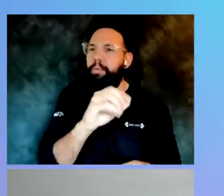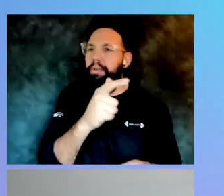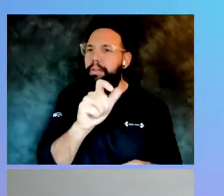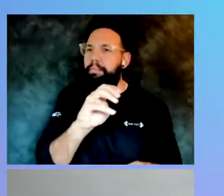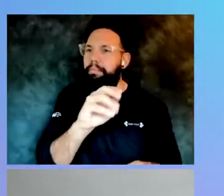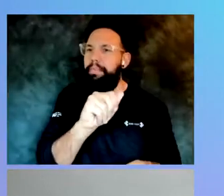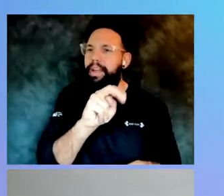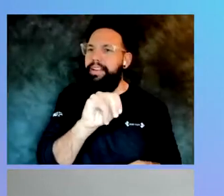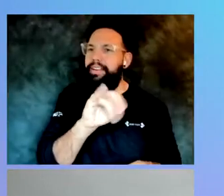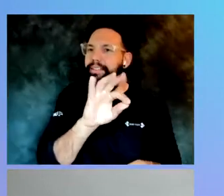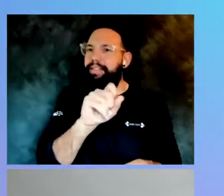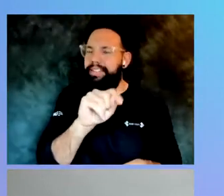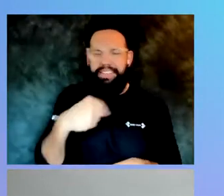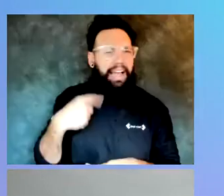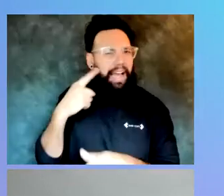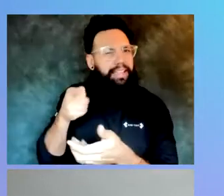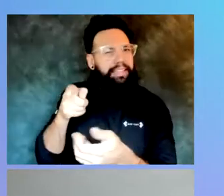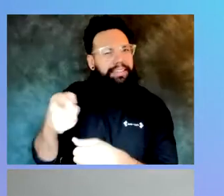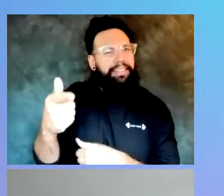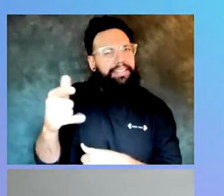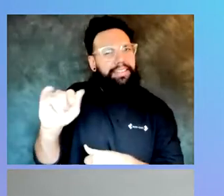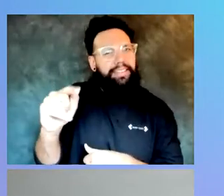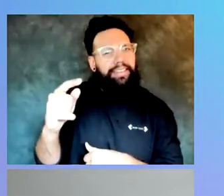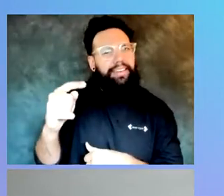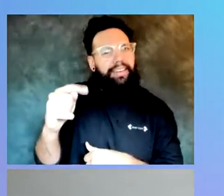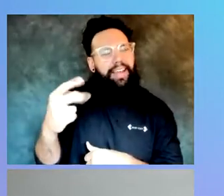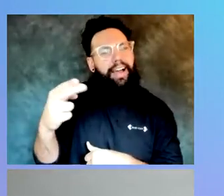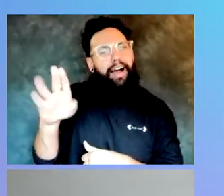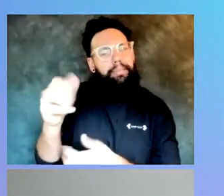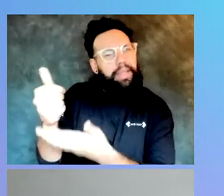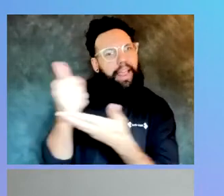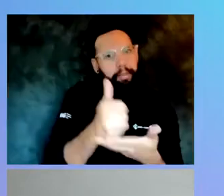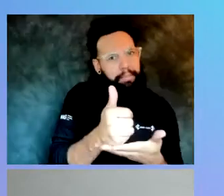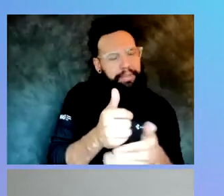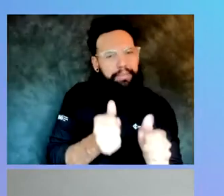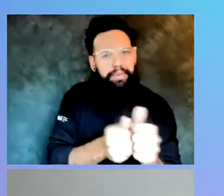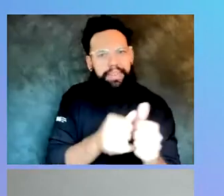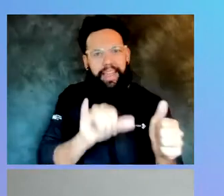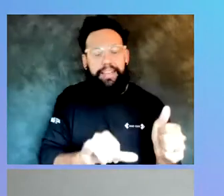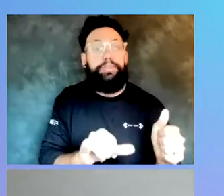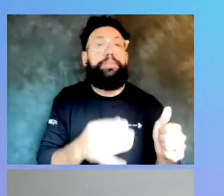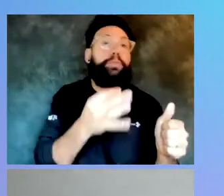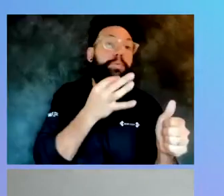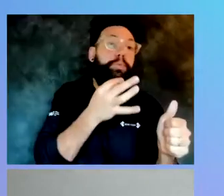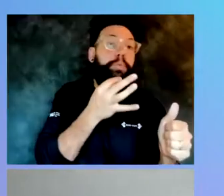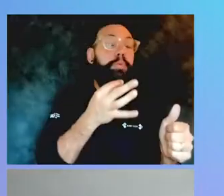probably help me with that. So probably, uh, coming soon, an extension near you for Google